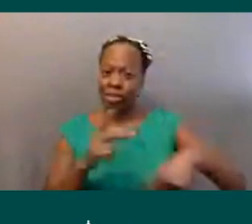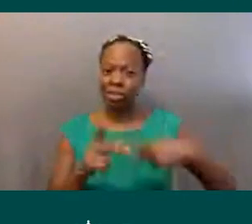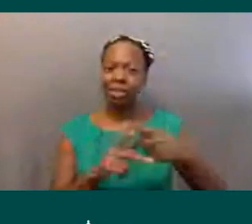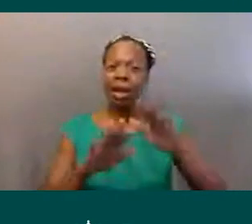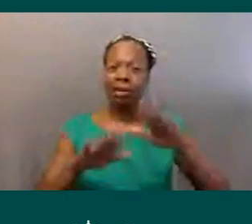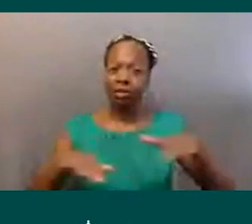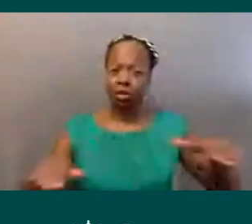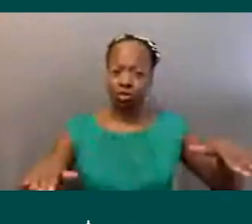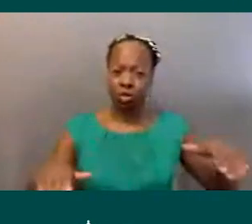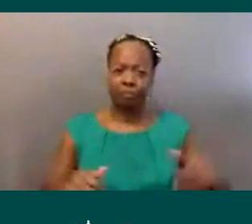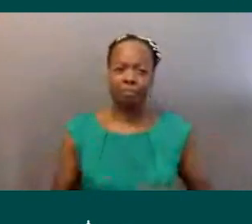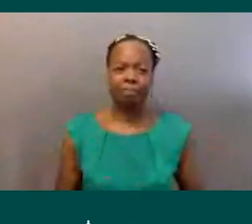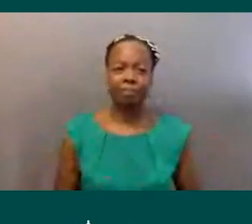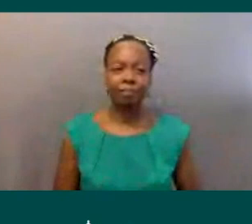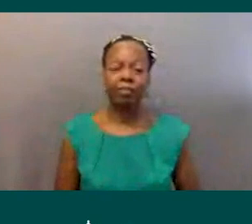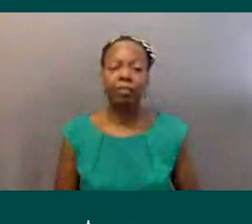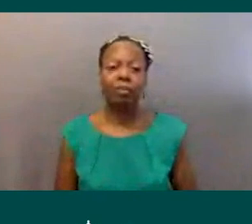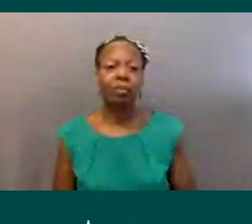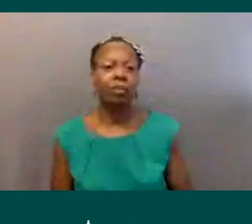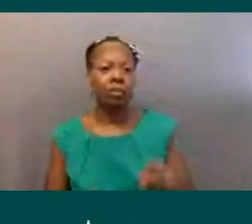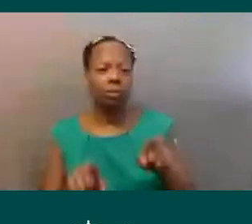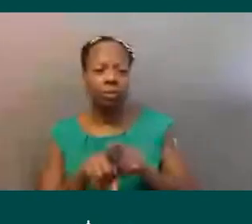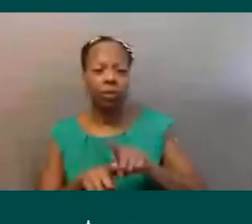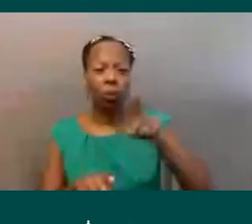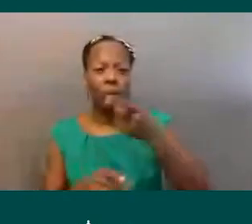One of the things that we need to think as well